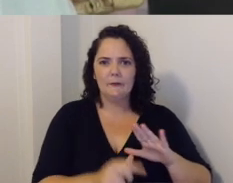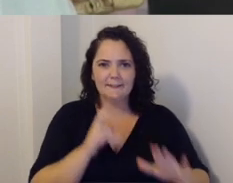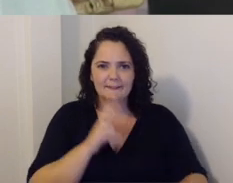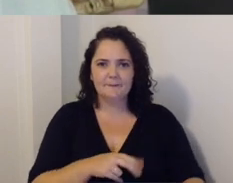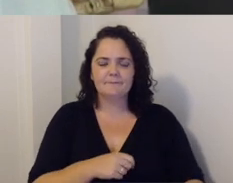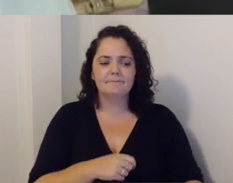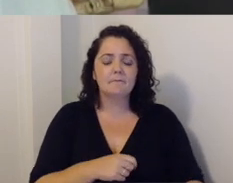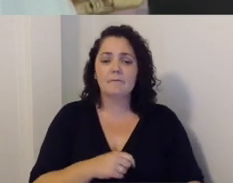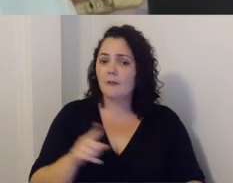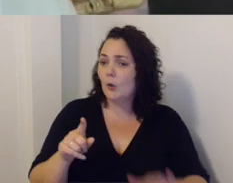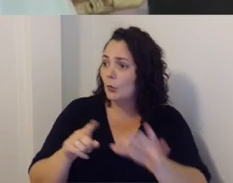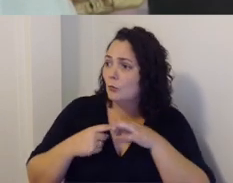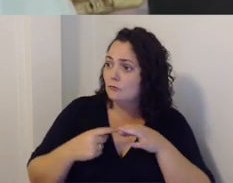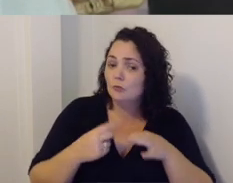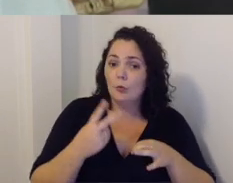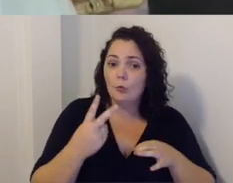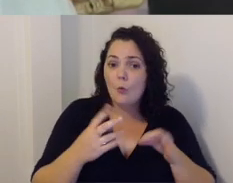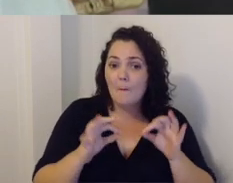a 2b pencil will work yes absolutely a 2b